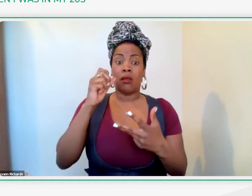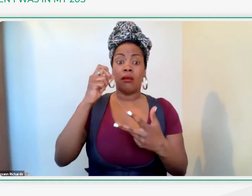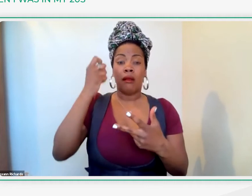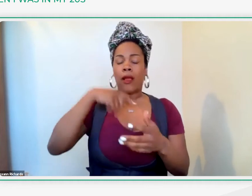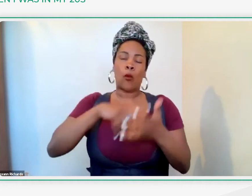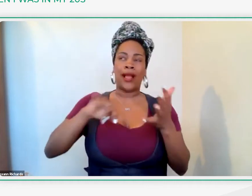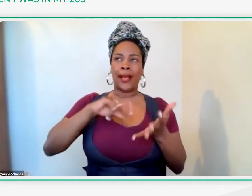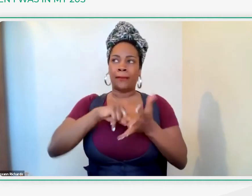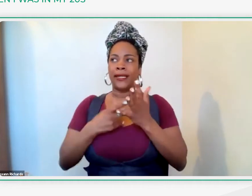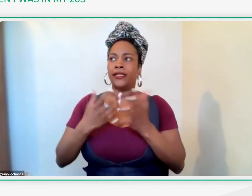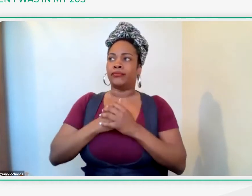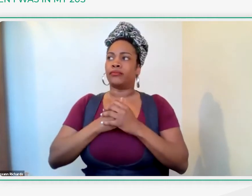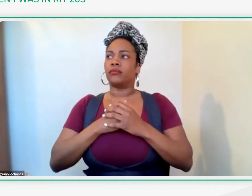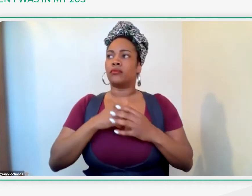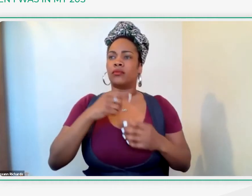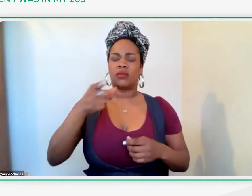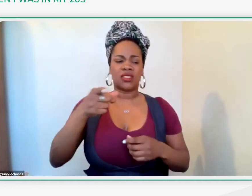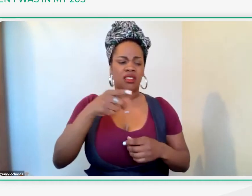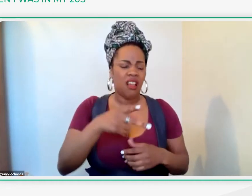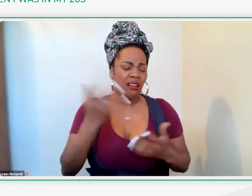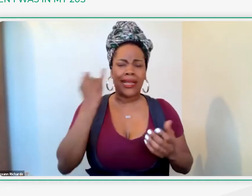The 3 of them do not define you.